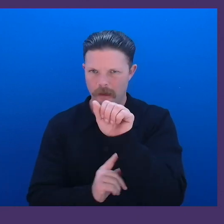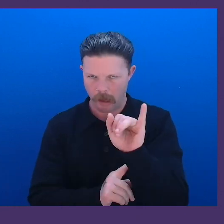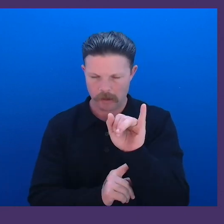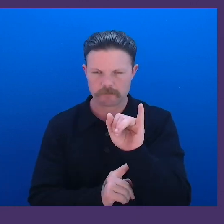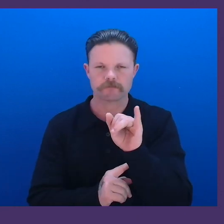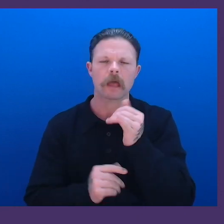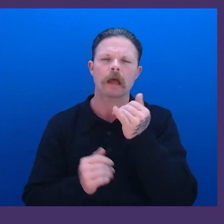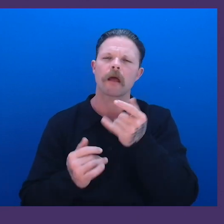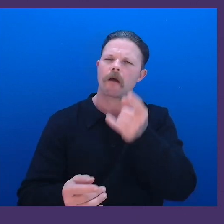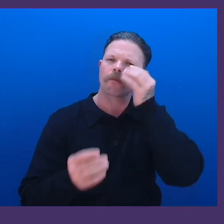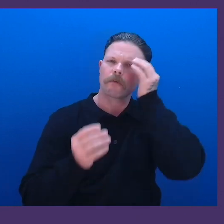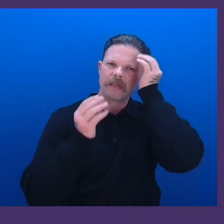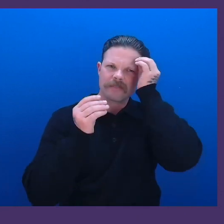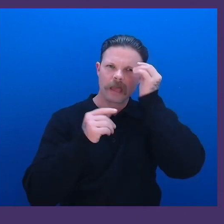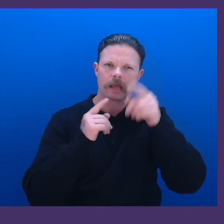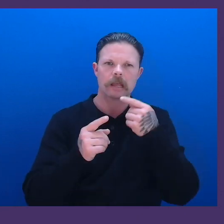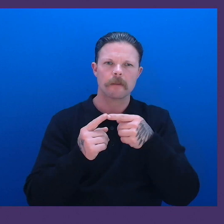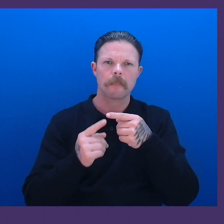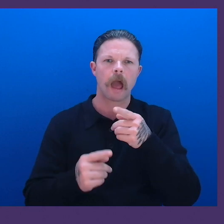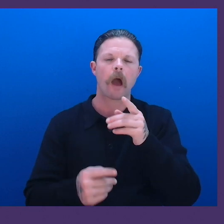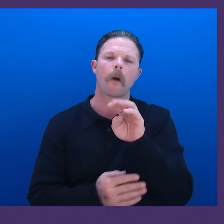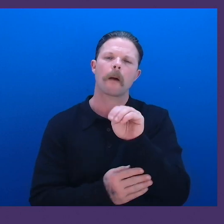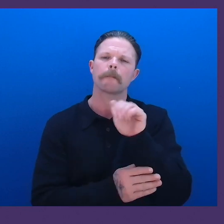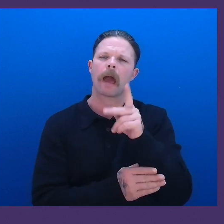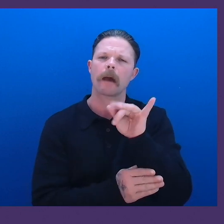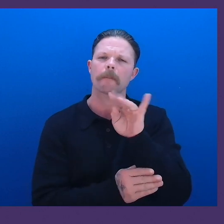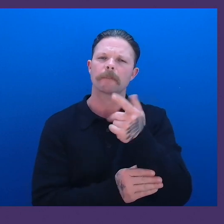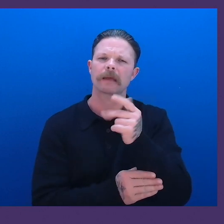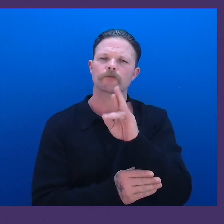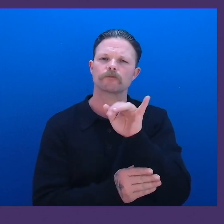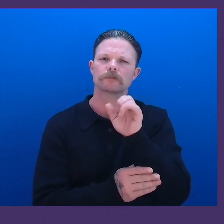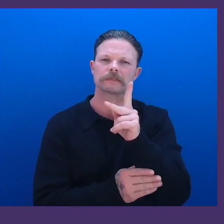think about identifying your user base and creating tests